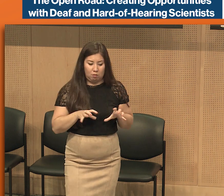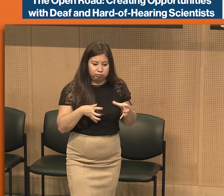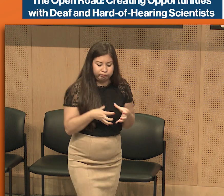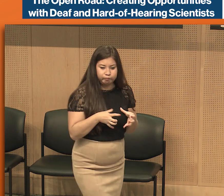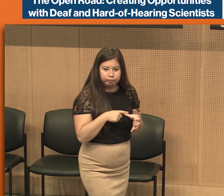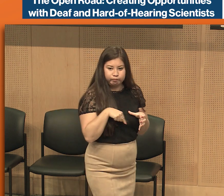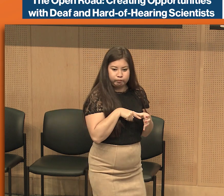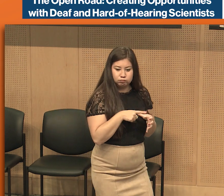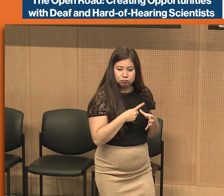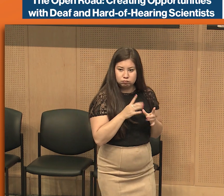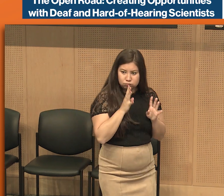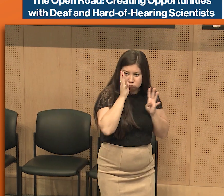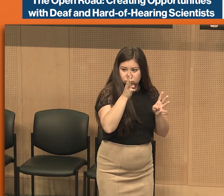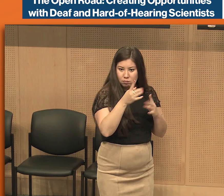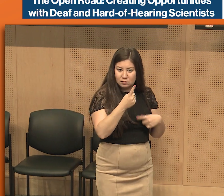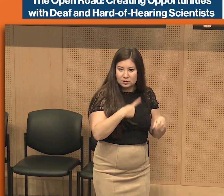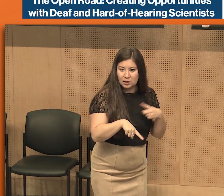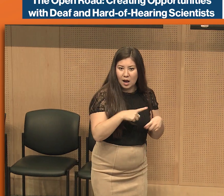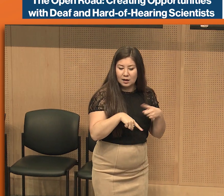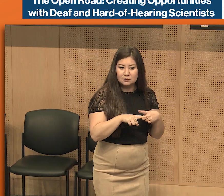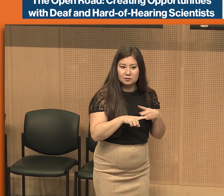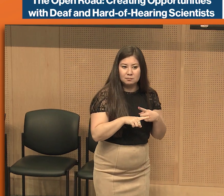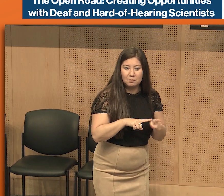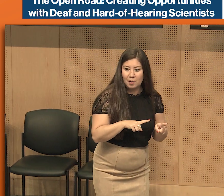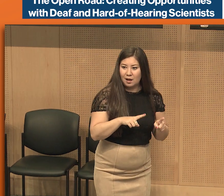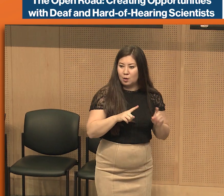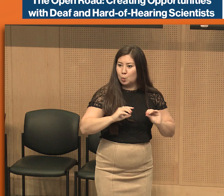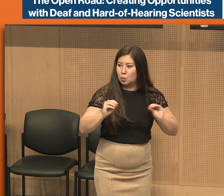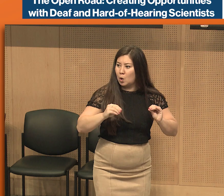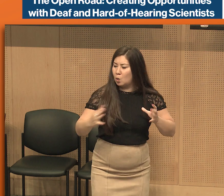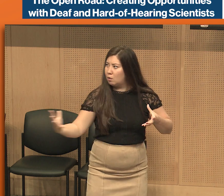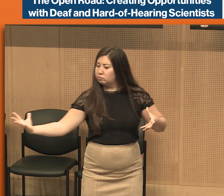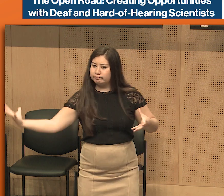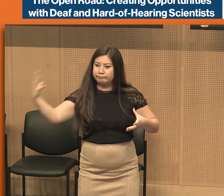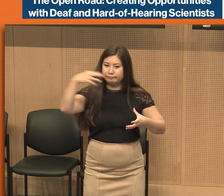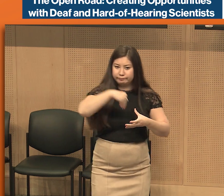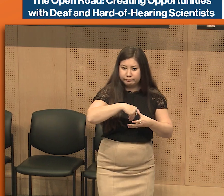For too long, language has been controlled by a small minority of people.